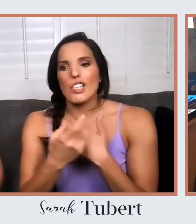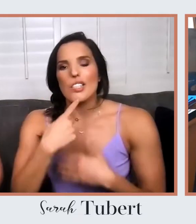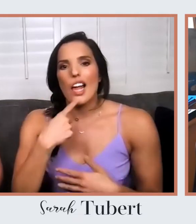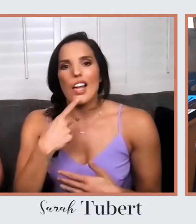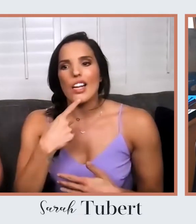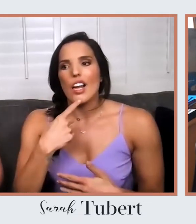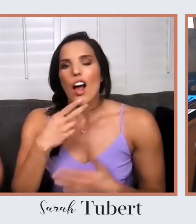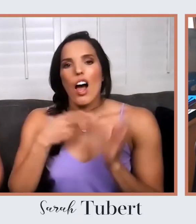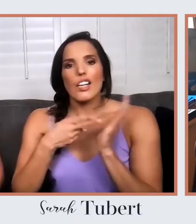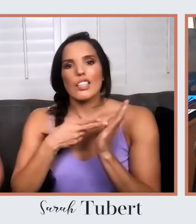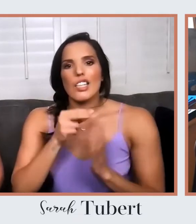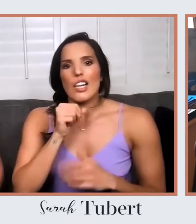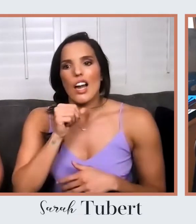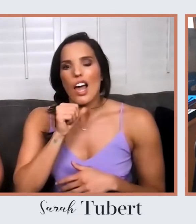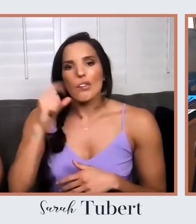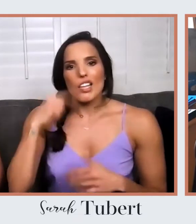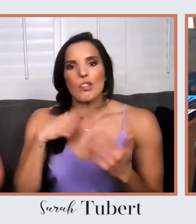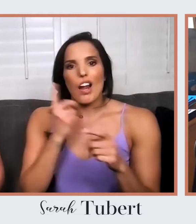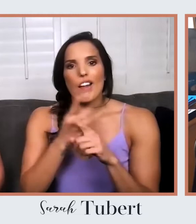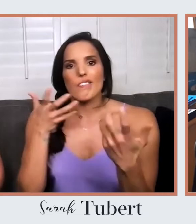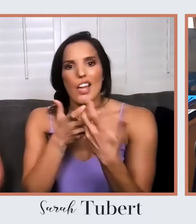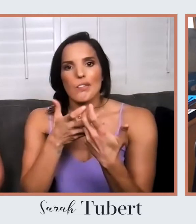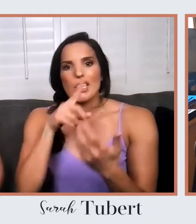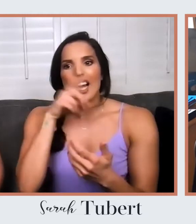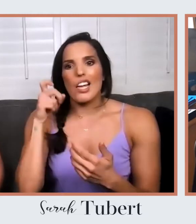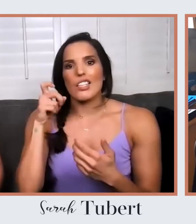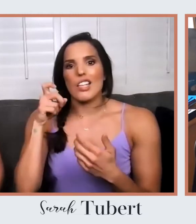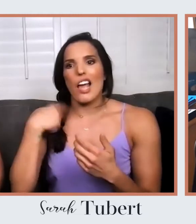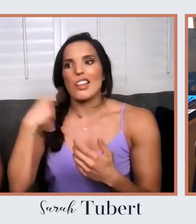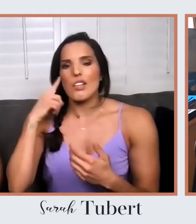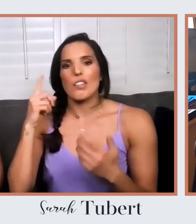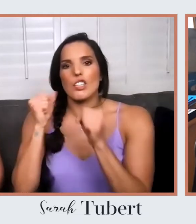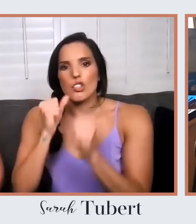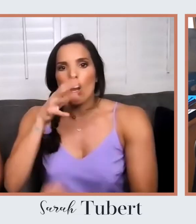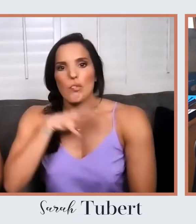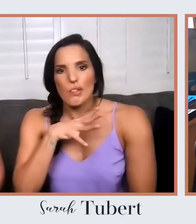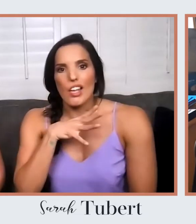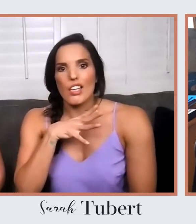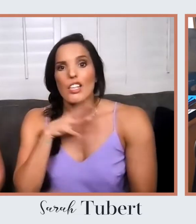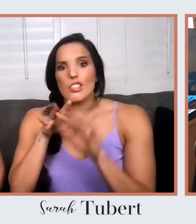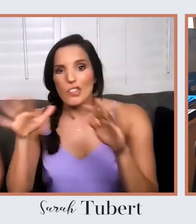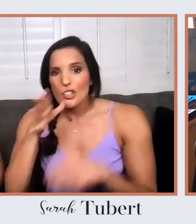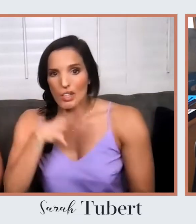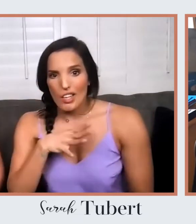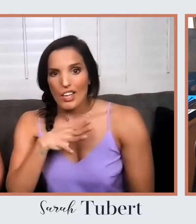and you said, "Honestly, I don't think I'm the right fit because I think we need strong women, diverse women."